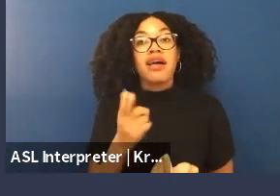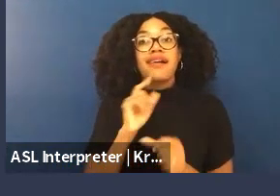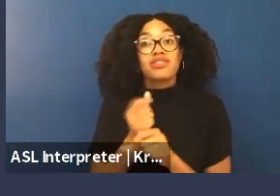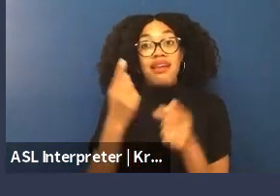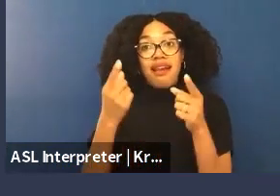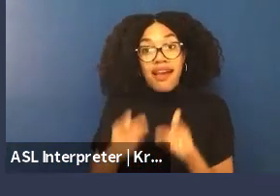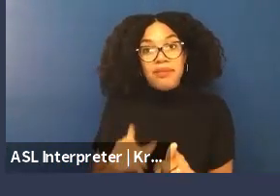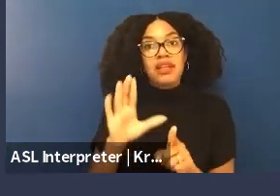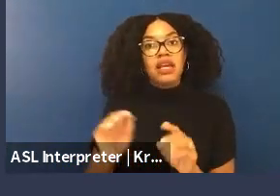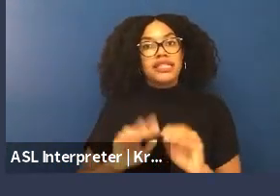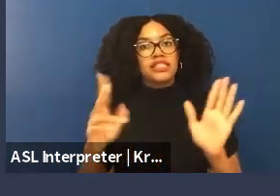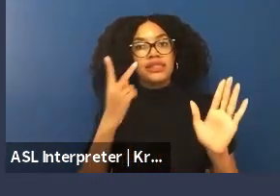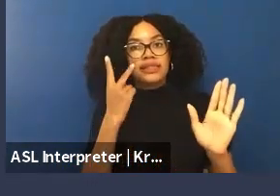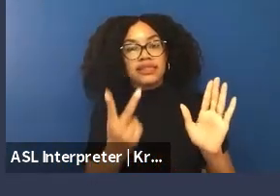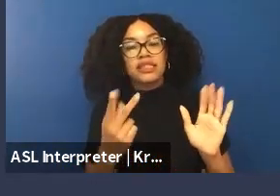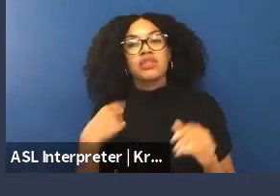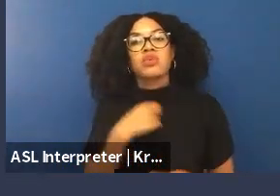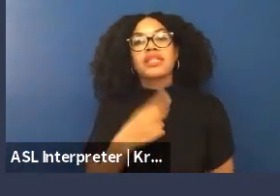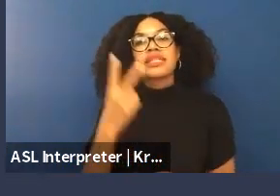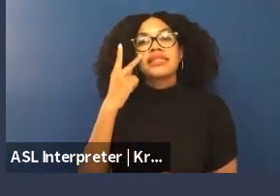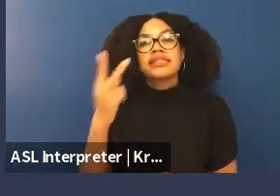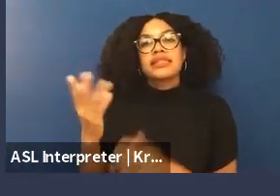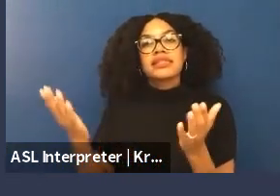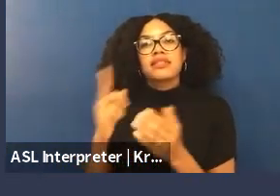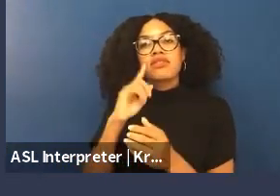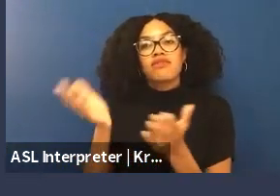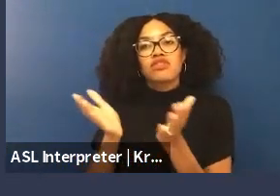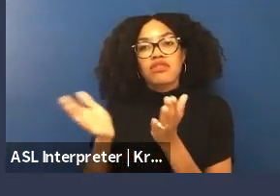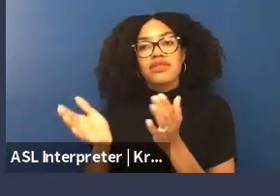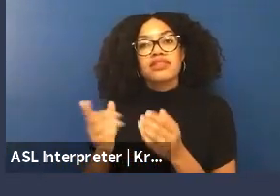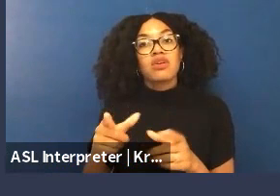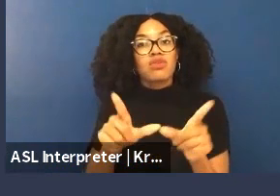the existence of these services, the locations of the services and, most importantly, the concrete